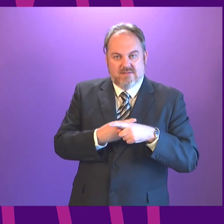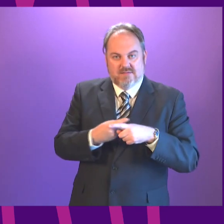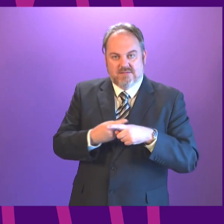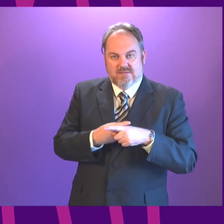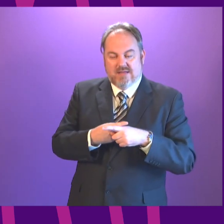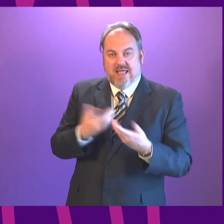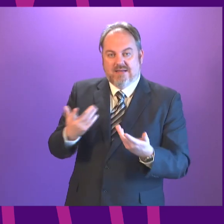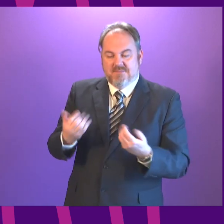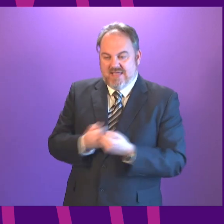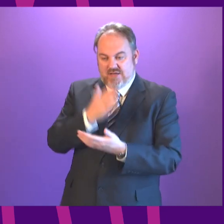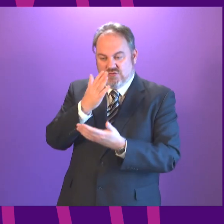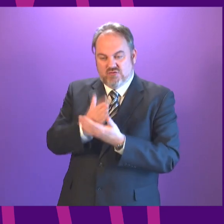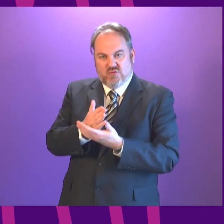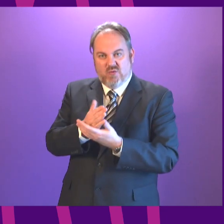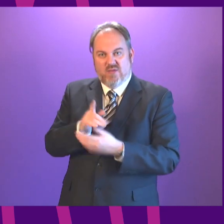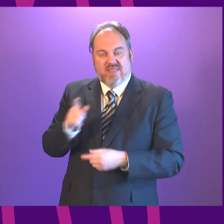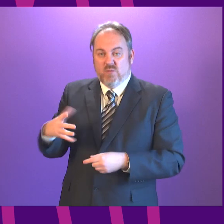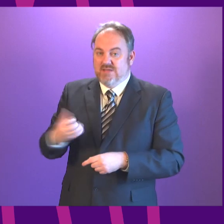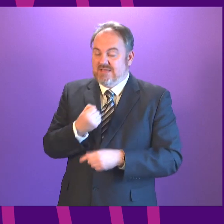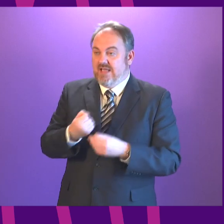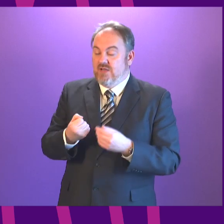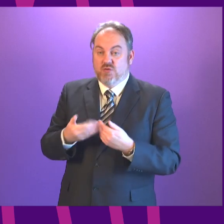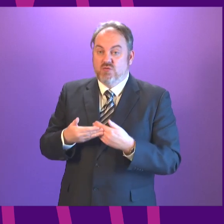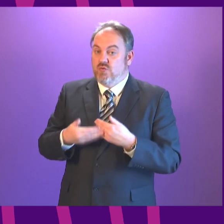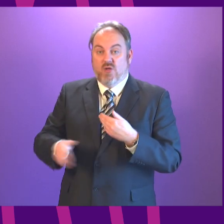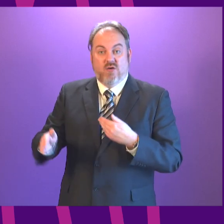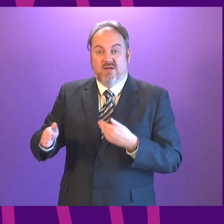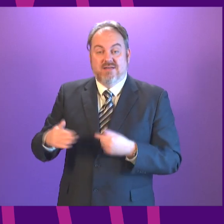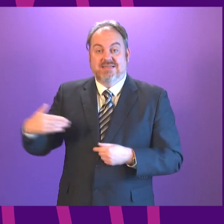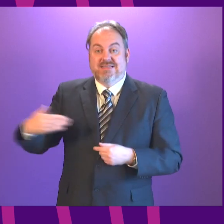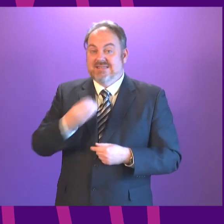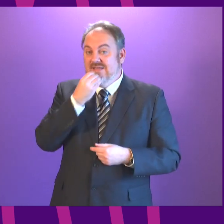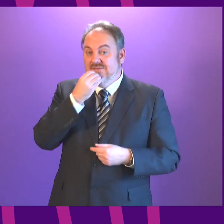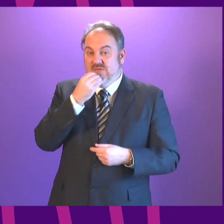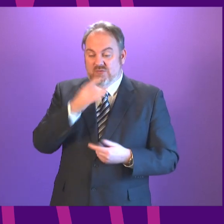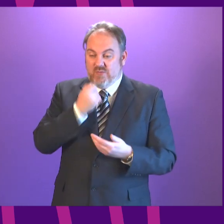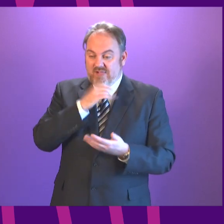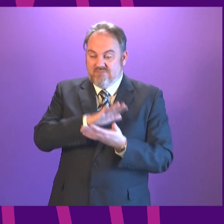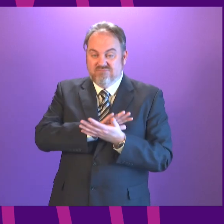implementation of that agreement might be longer than our seafood sector has, to be frank.